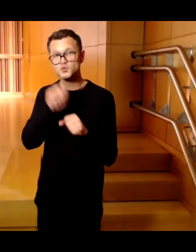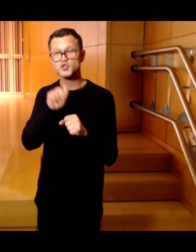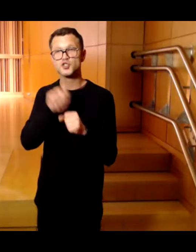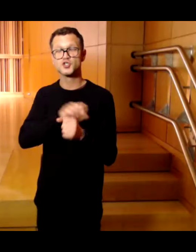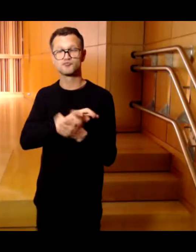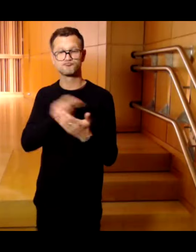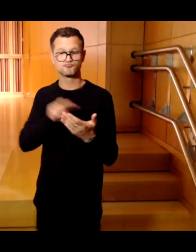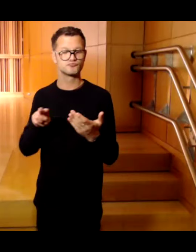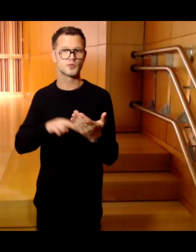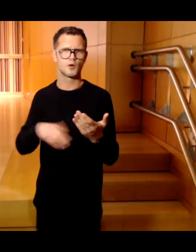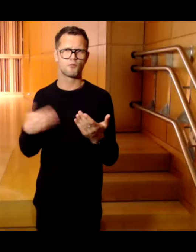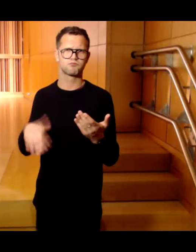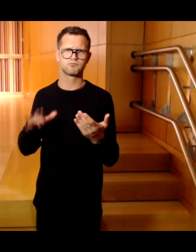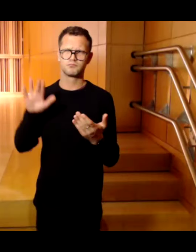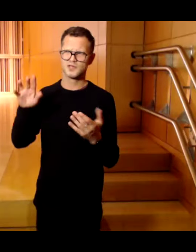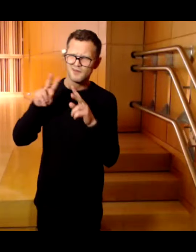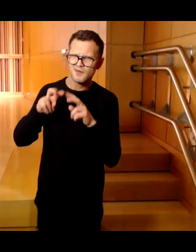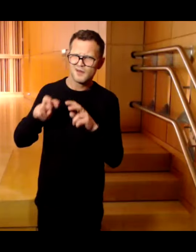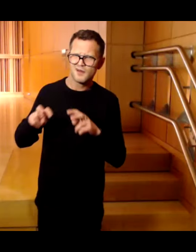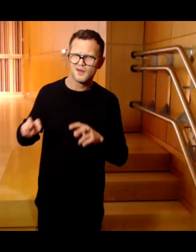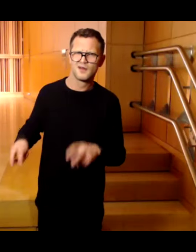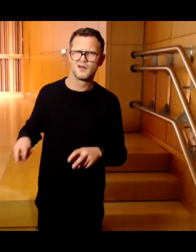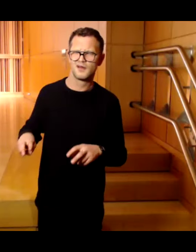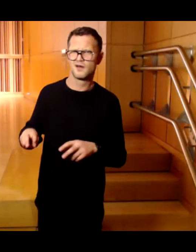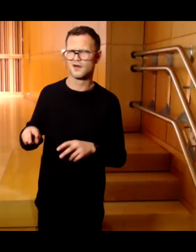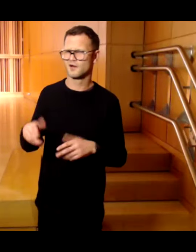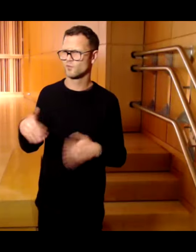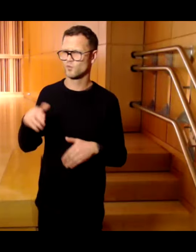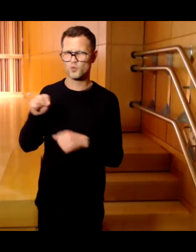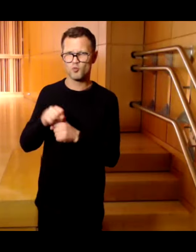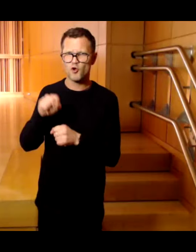his critical… the critical depth and analytical rigor of his readings, expanding my sense of how important.